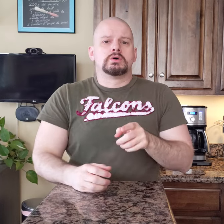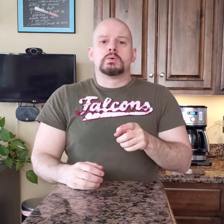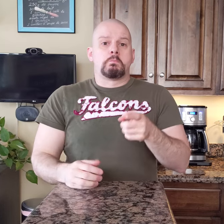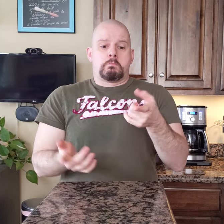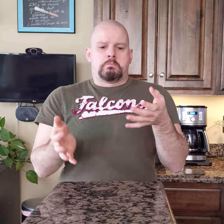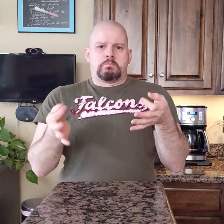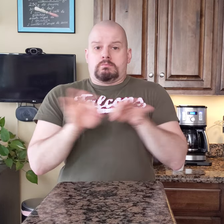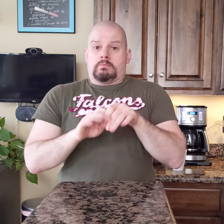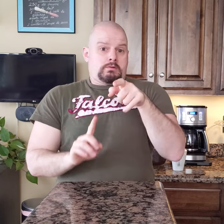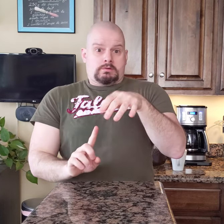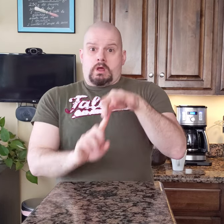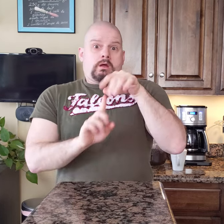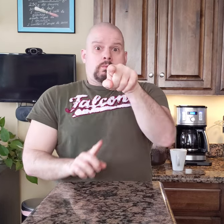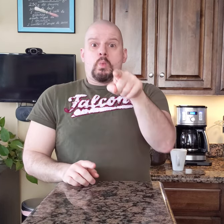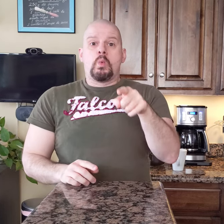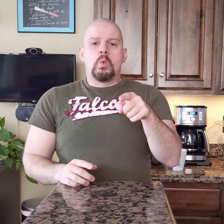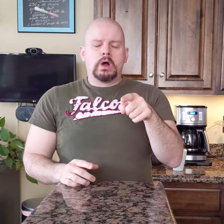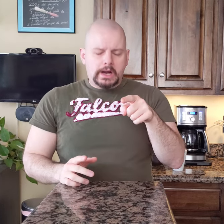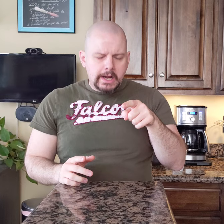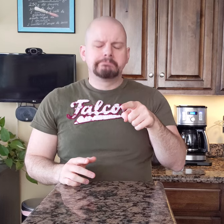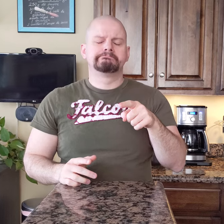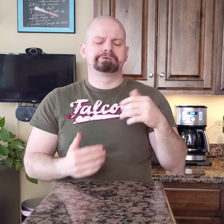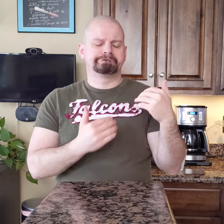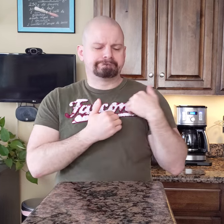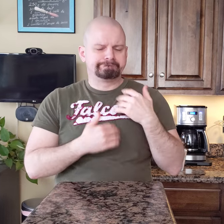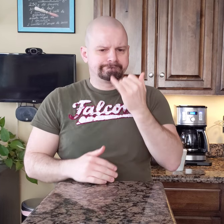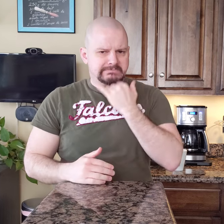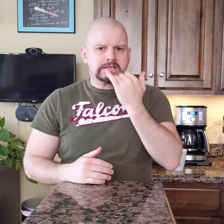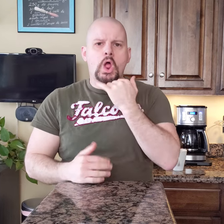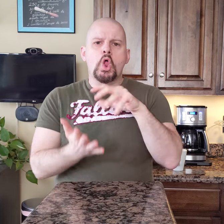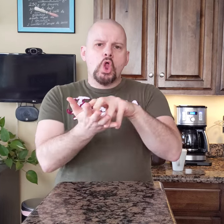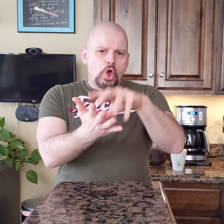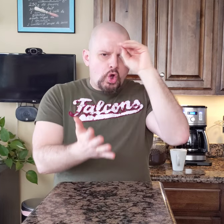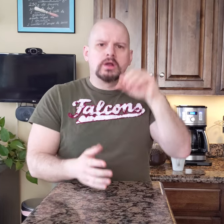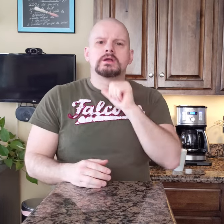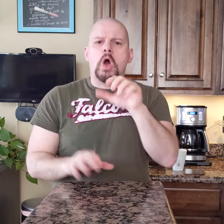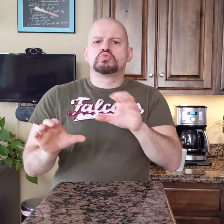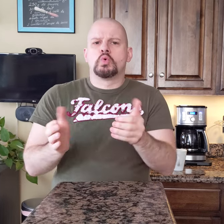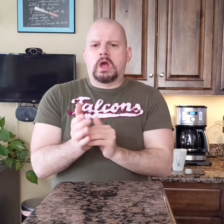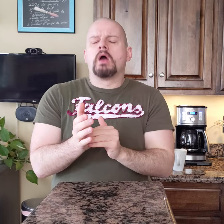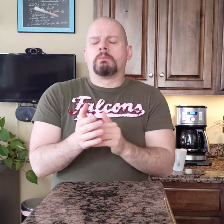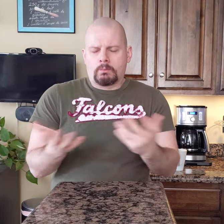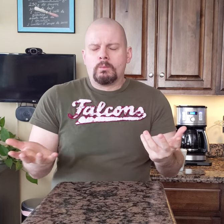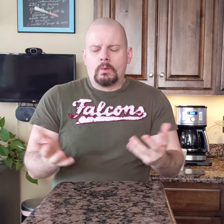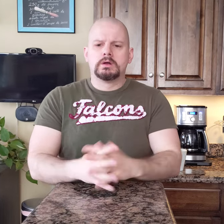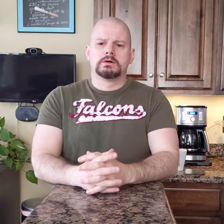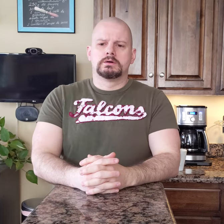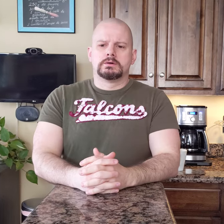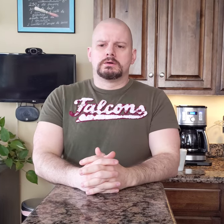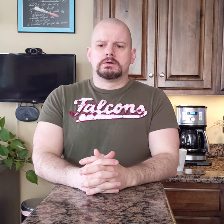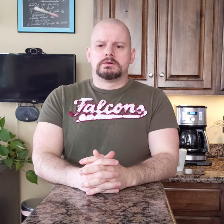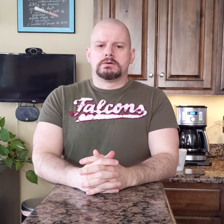If you seriously own your accountability and learn from the mistakes not to do it again, then this will do better.